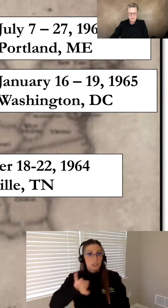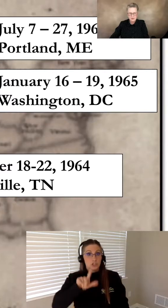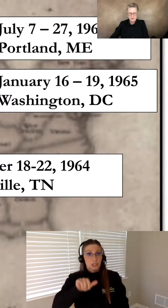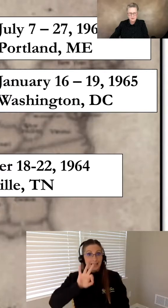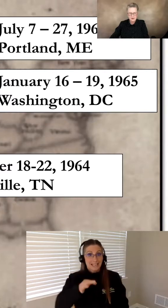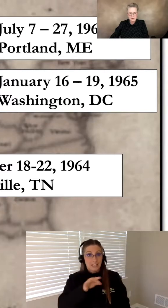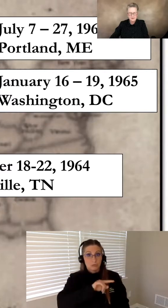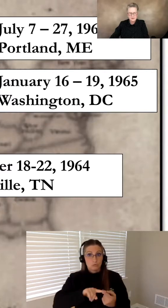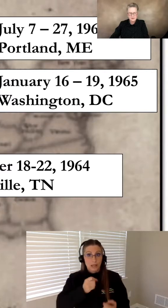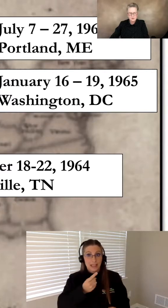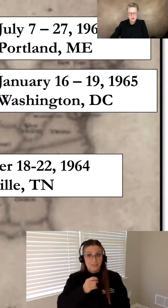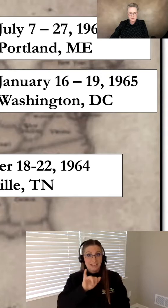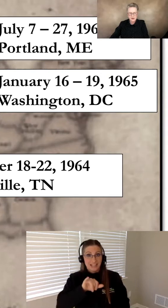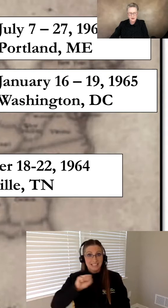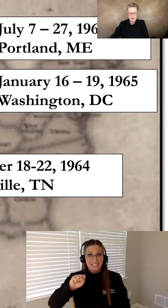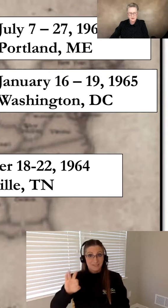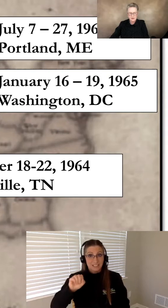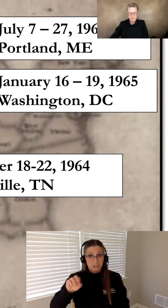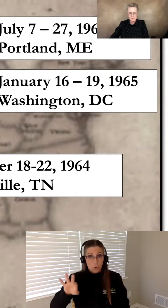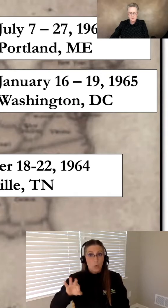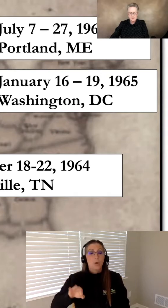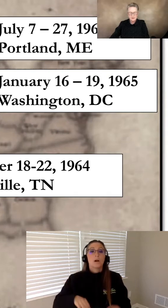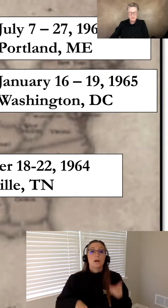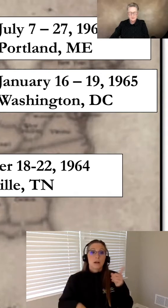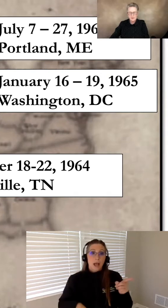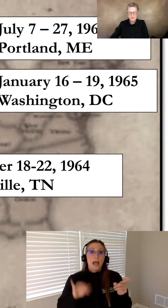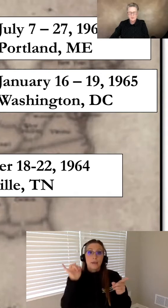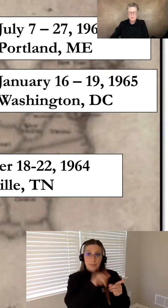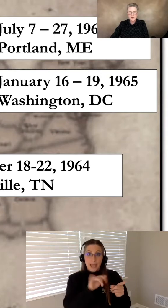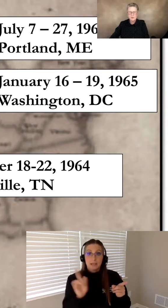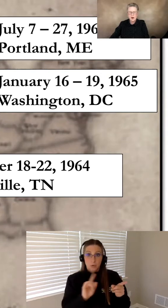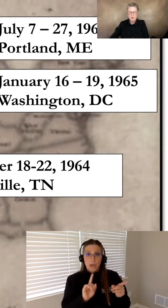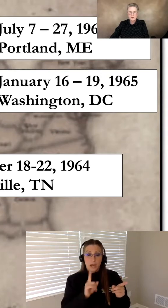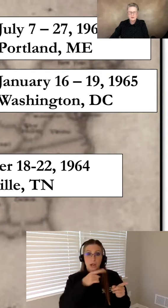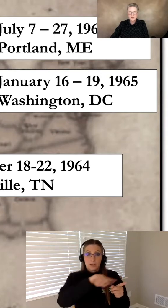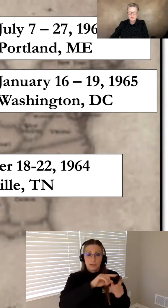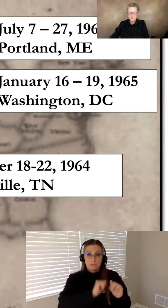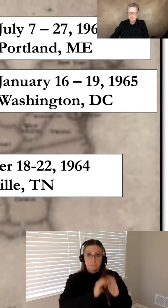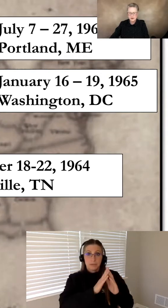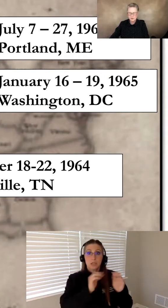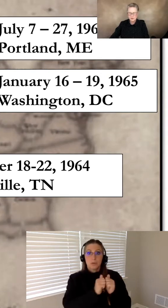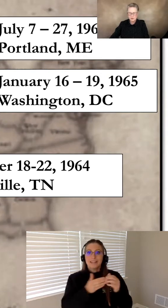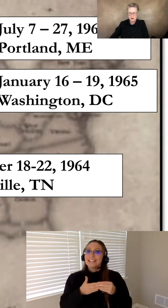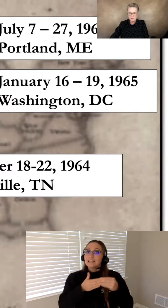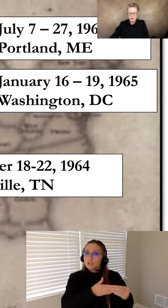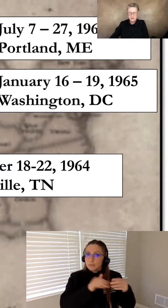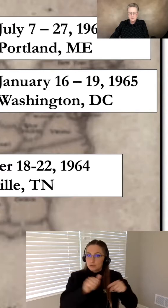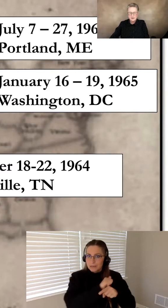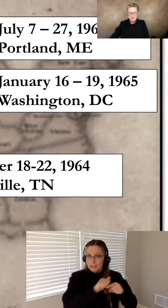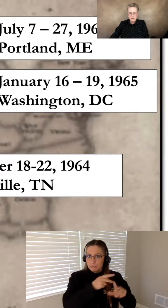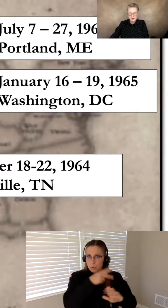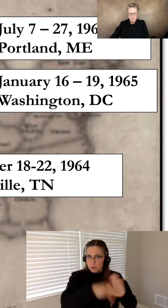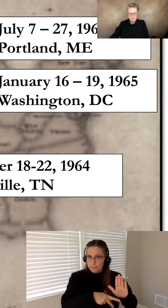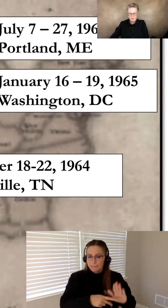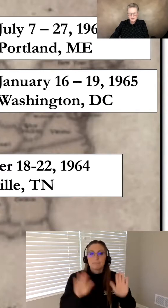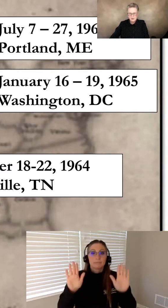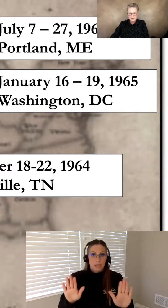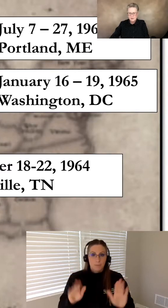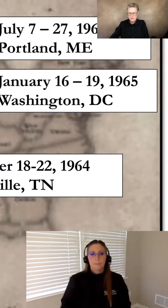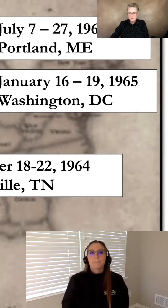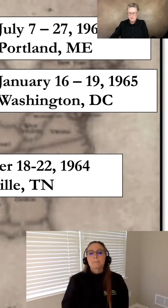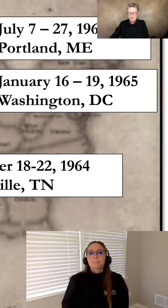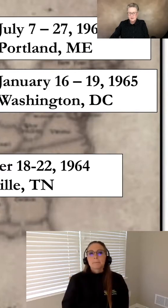and this is where they came about with the leadership training program now